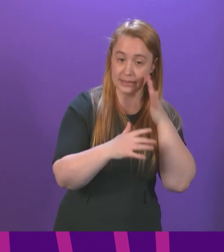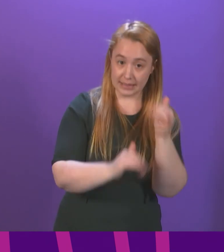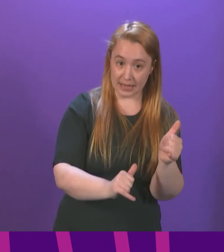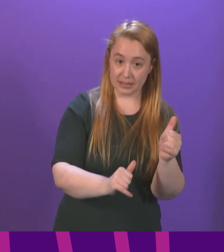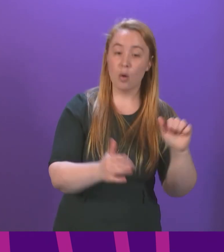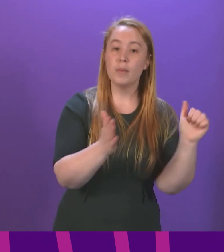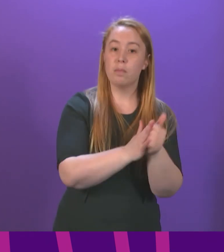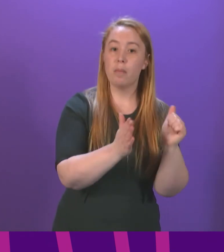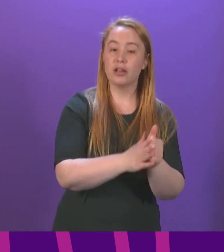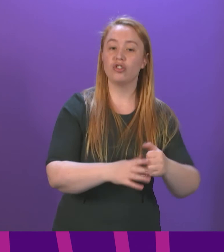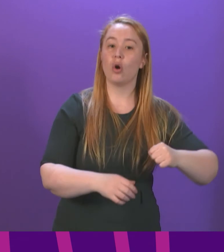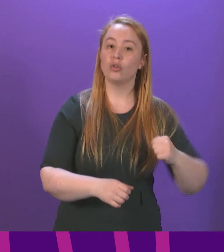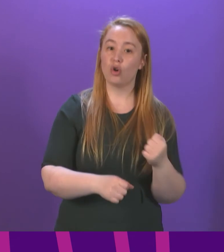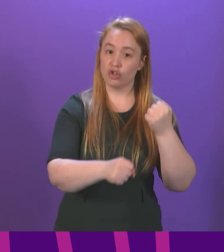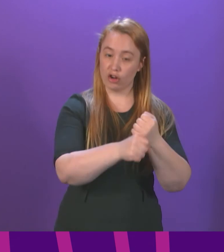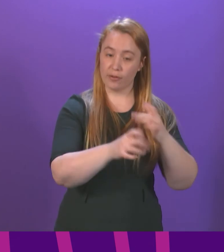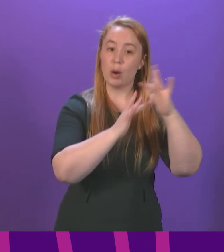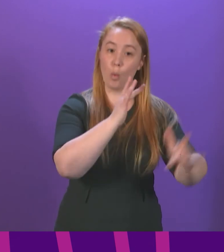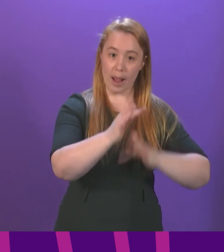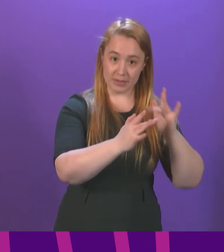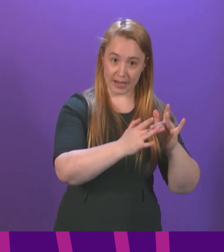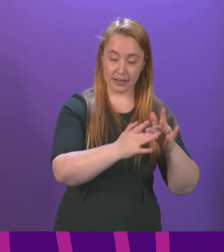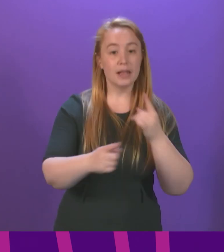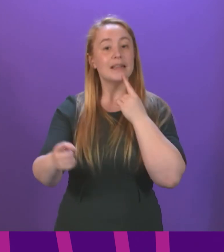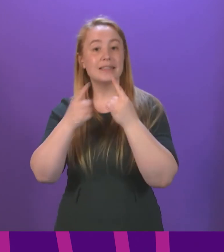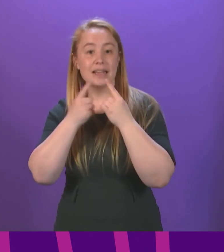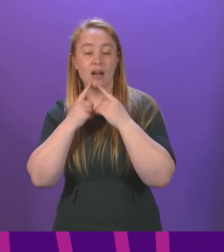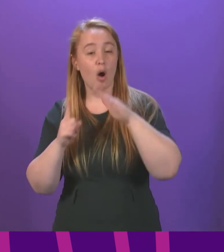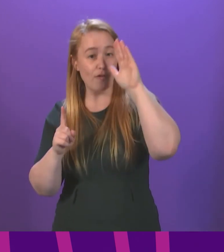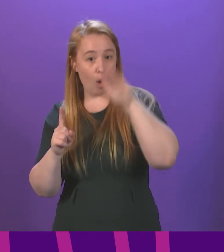will be published on the Scottish Government’s website, and data on all aspects of lateral